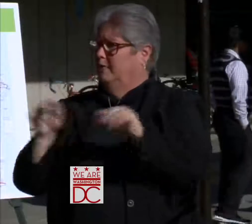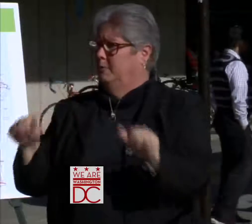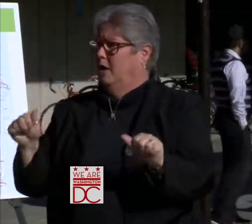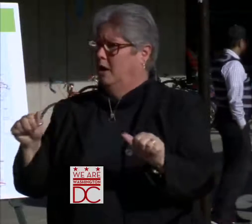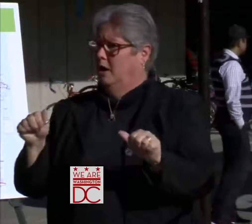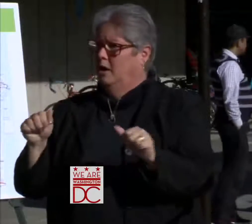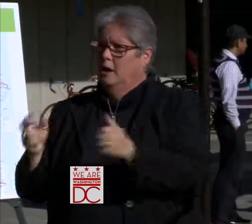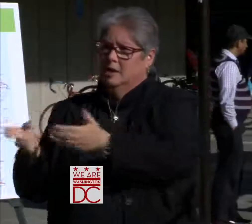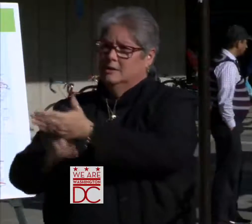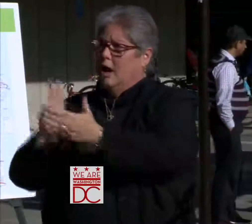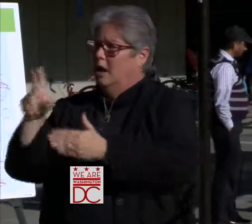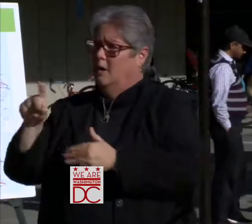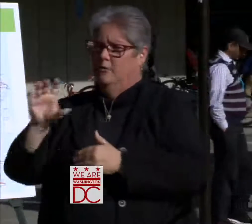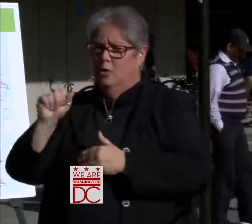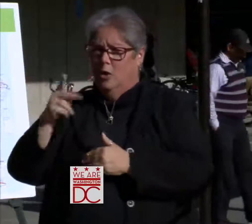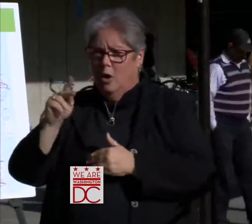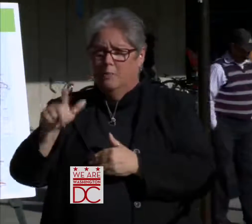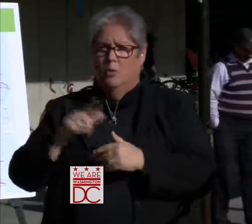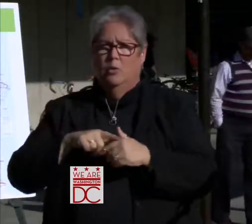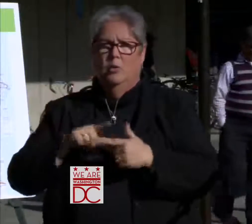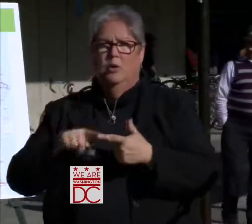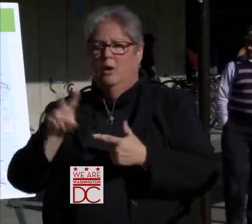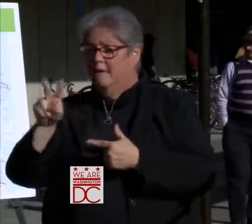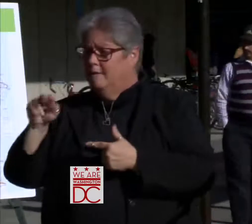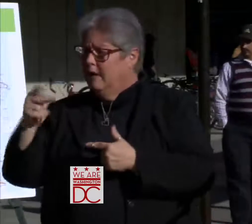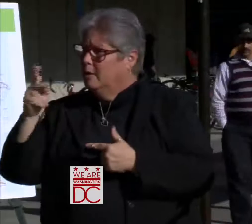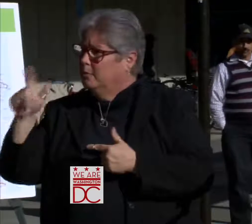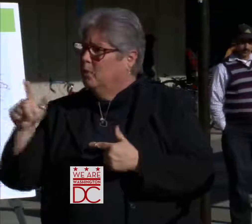SIGN FOR CARPOOL, VAN POOL THROUGH COMMUTER CONNECTION,